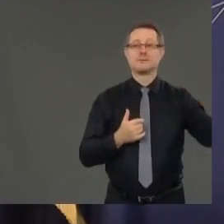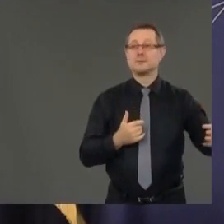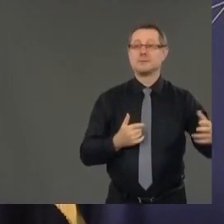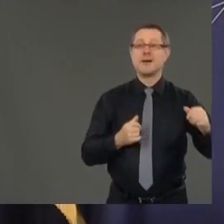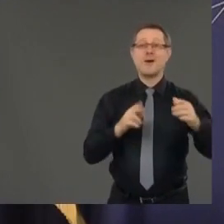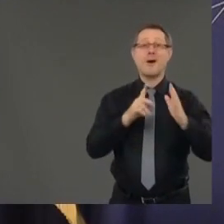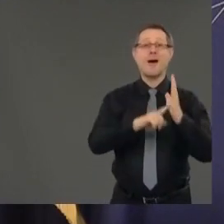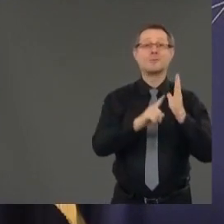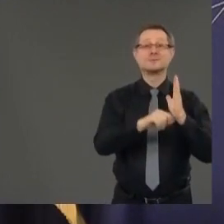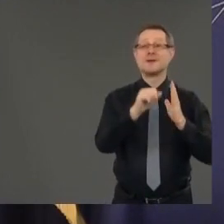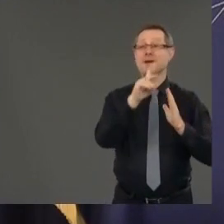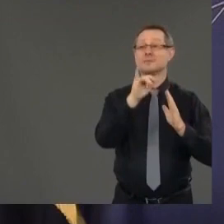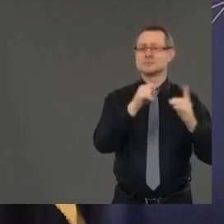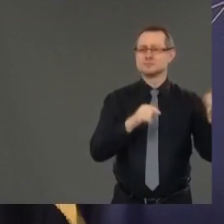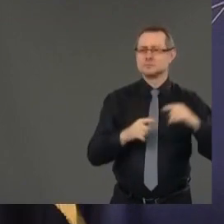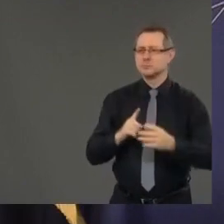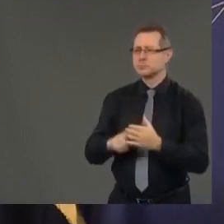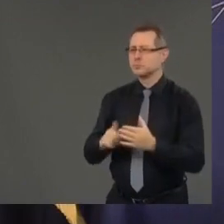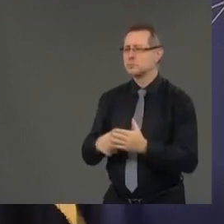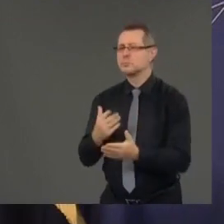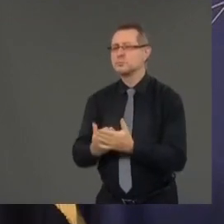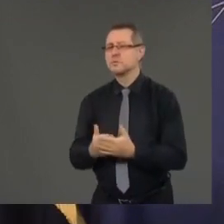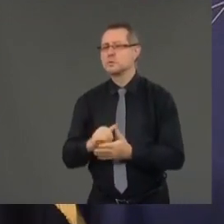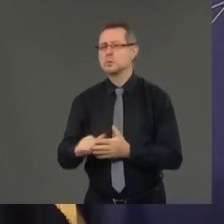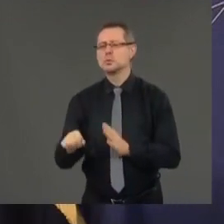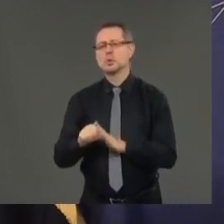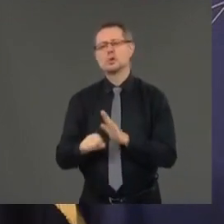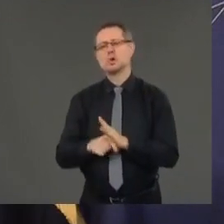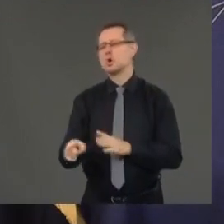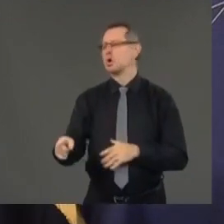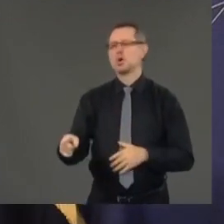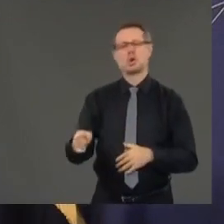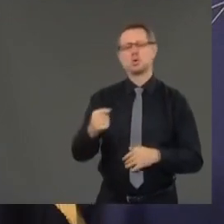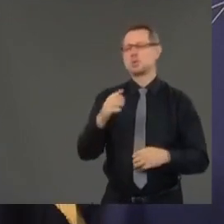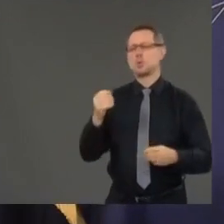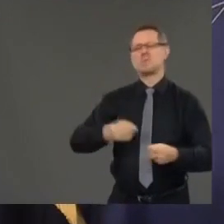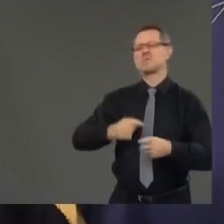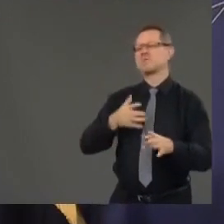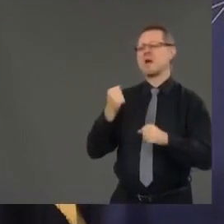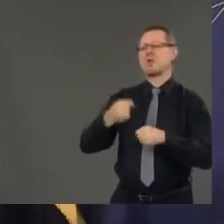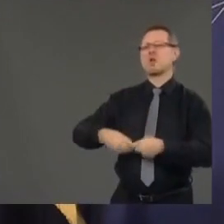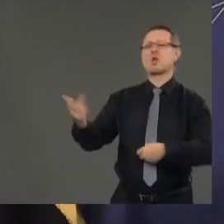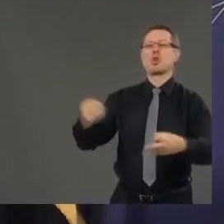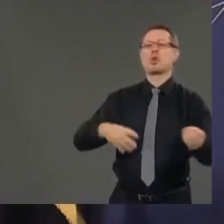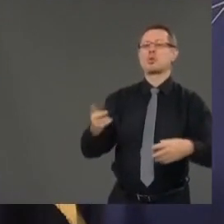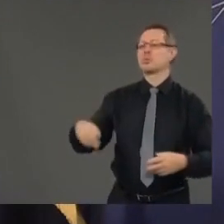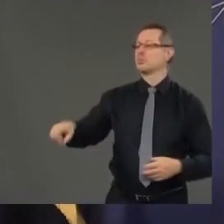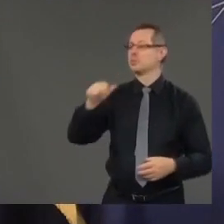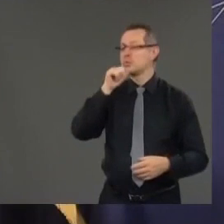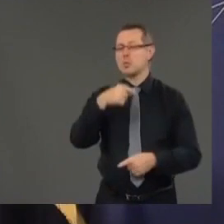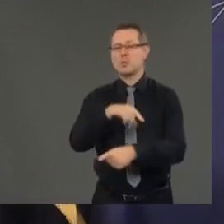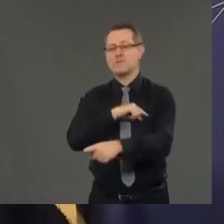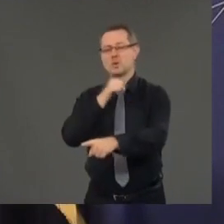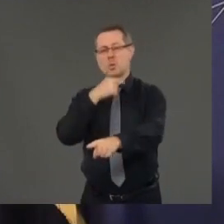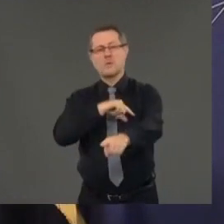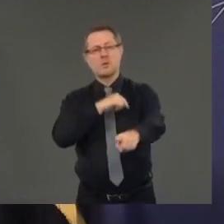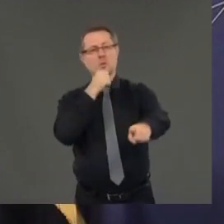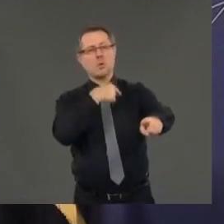PENDULUM COMES BACK. AND THERE'S AN AUDIT AFTERWARDS THAT SAID NEW YORK STATE GAVE